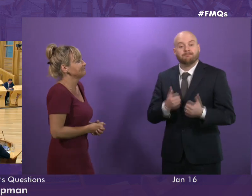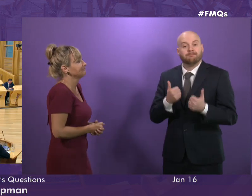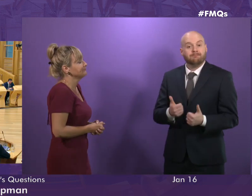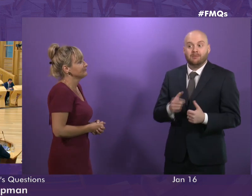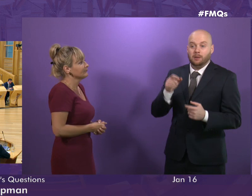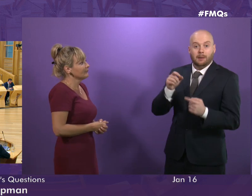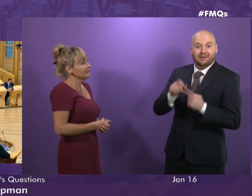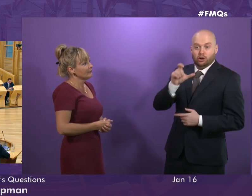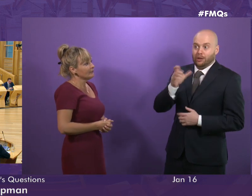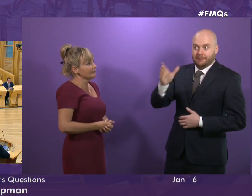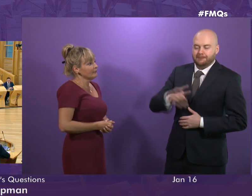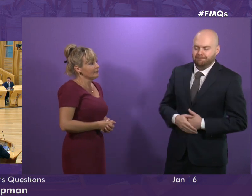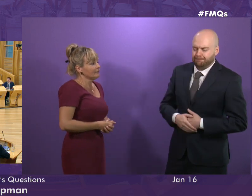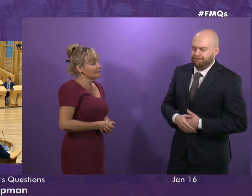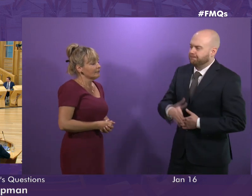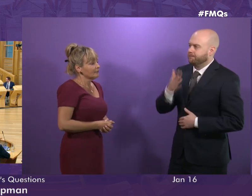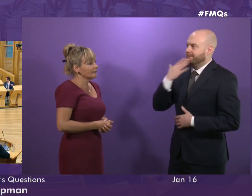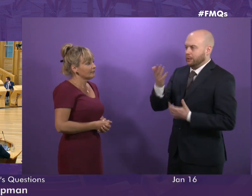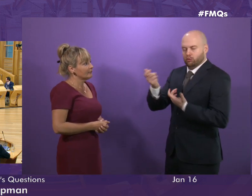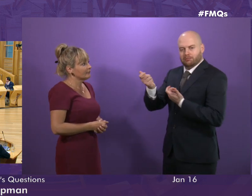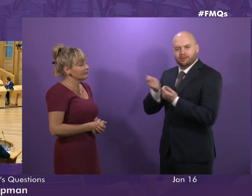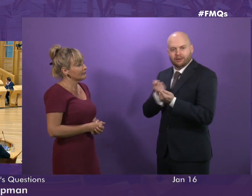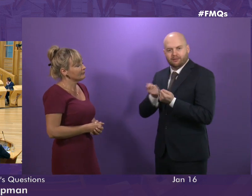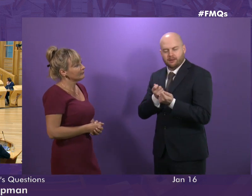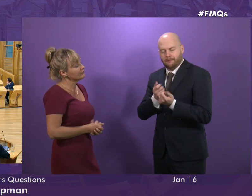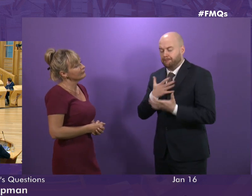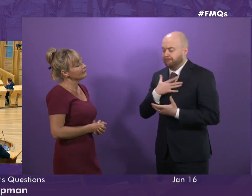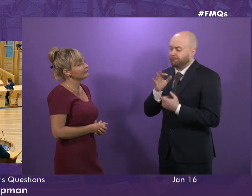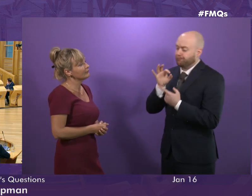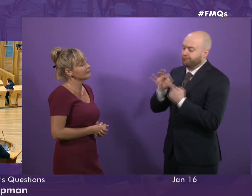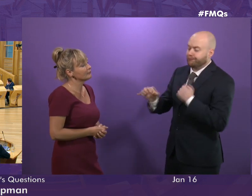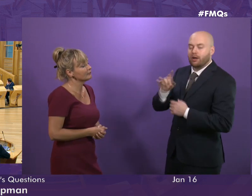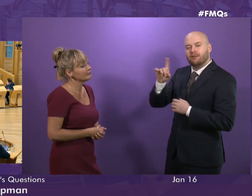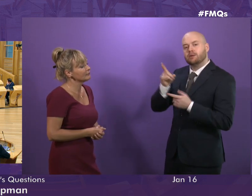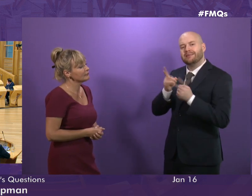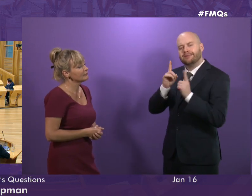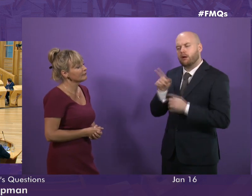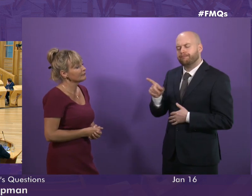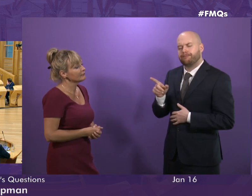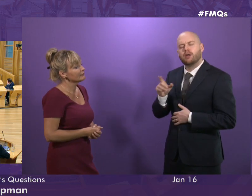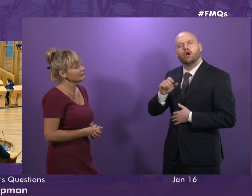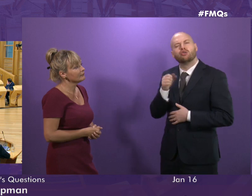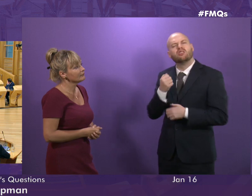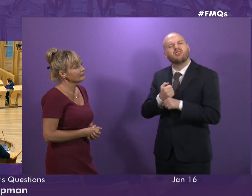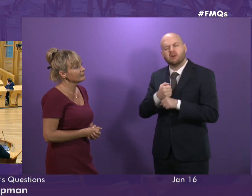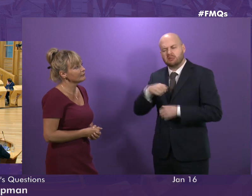To ask the First Minister what measures the Scottish Government is taking to address the